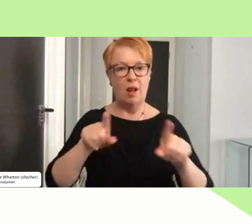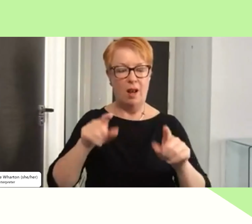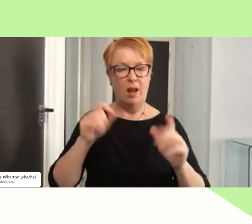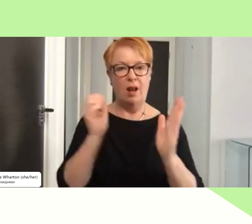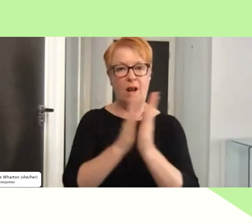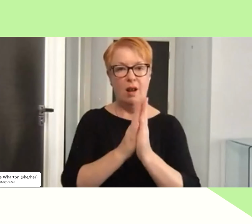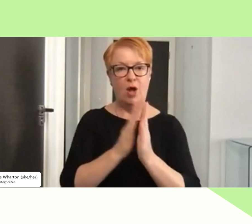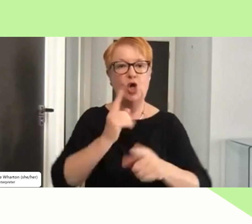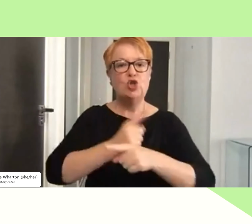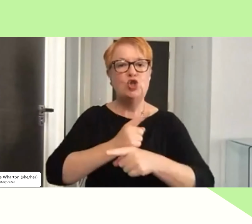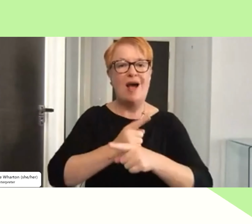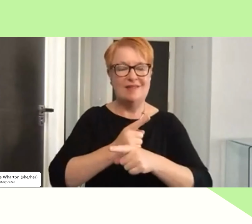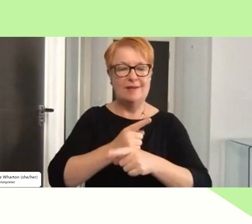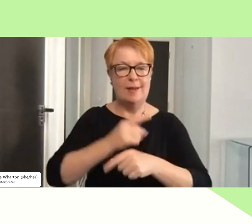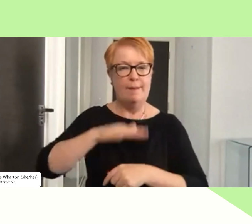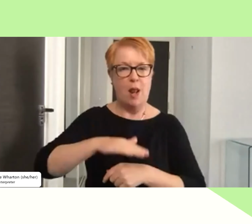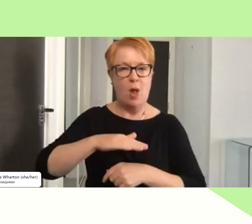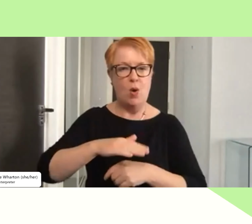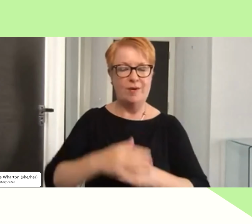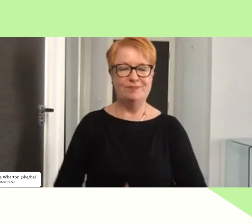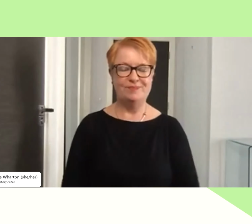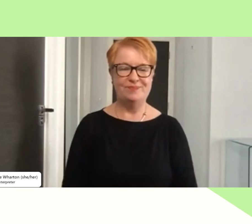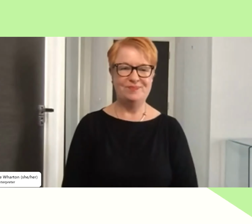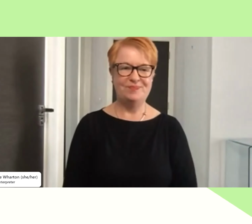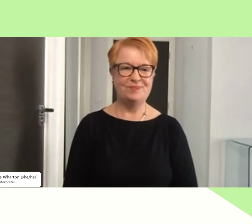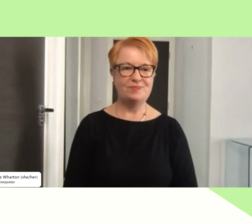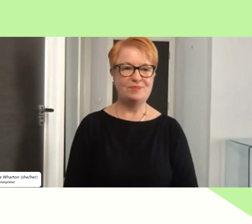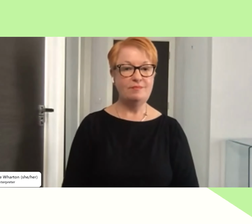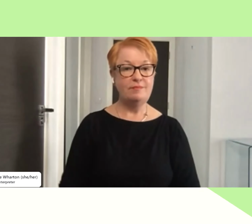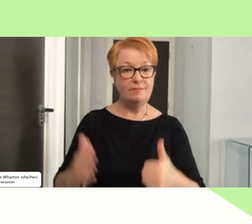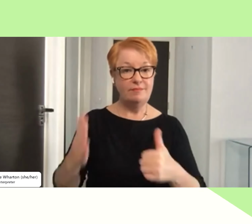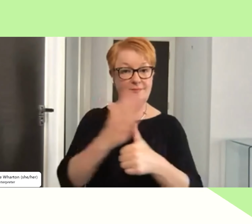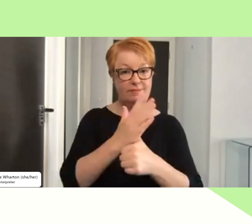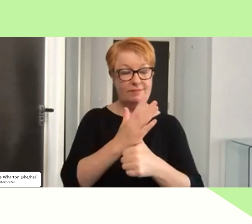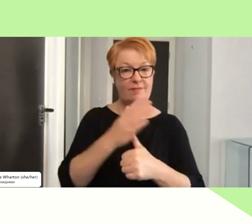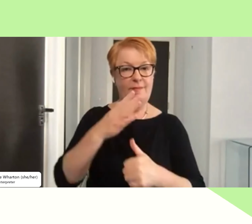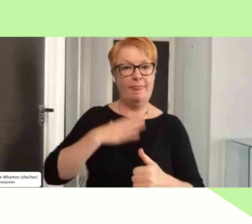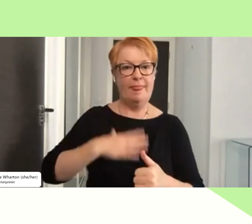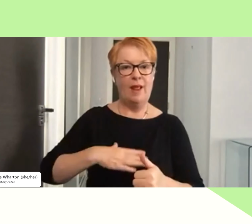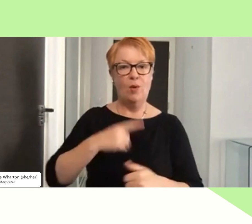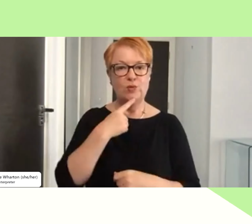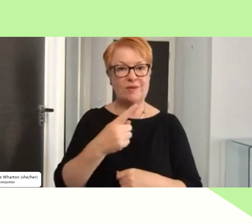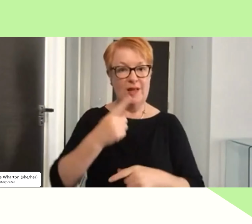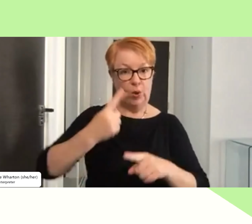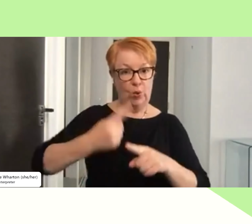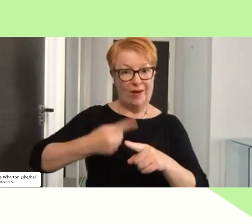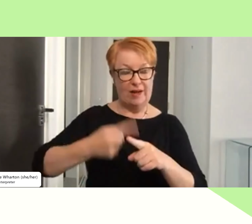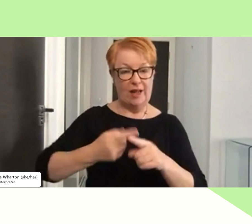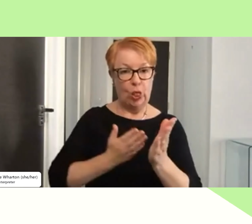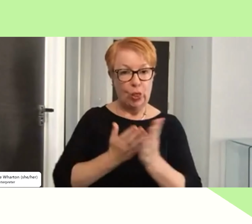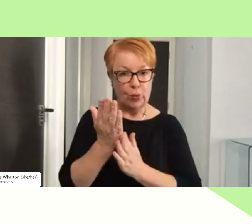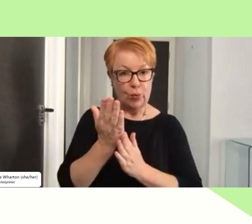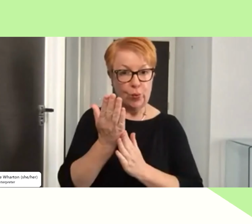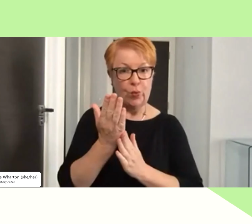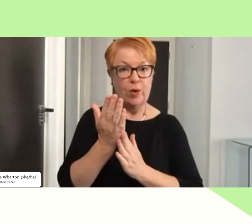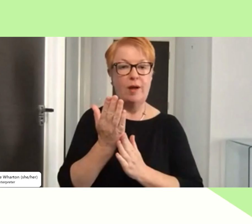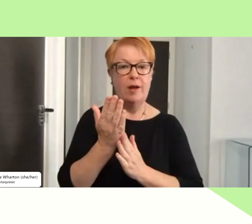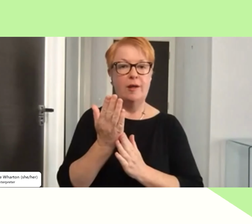So, before I hand over to them, I would like to very quickly run through some virtual housekeeping.